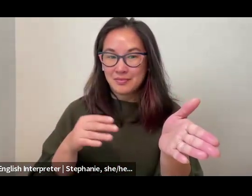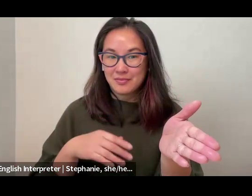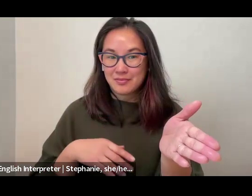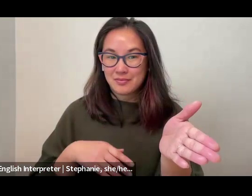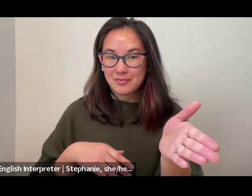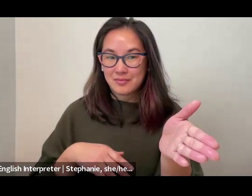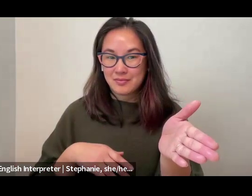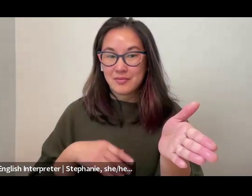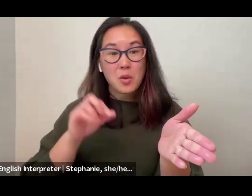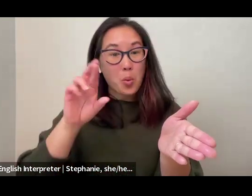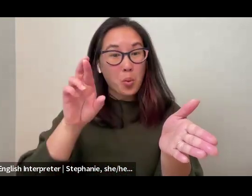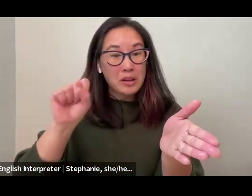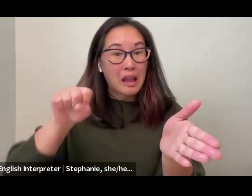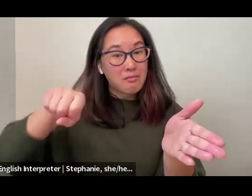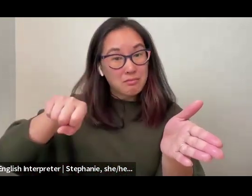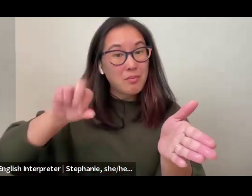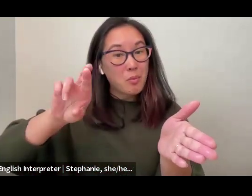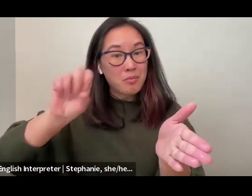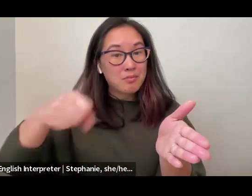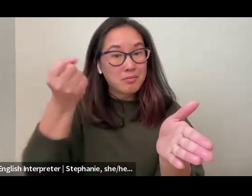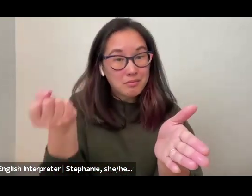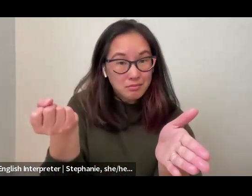Palm up, make a fist and do circles.